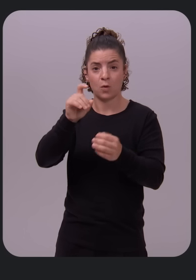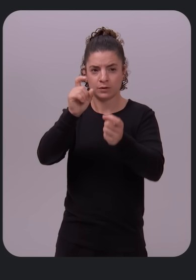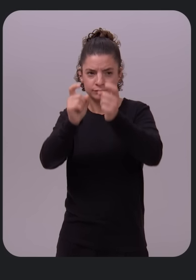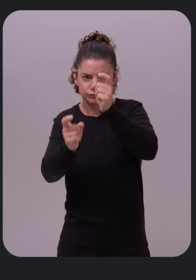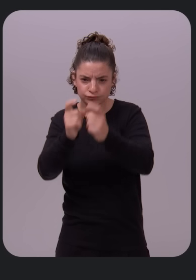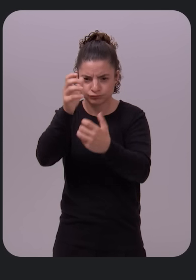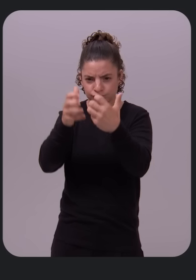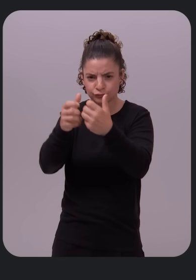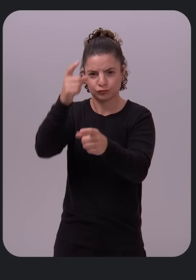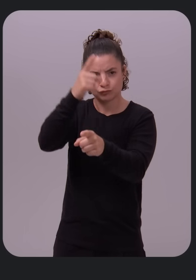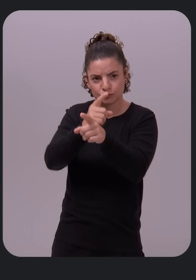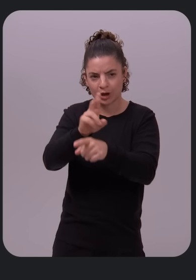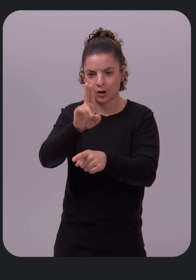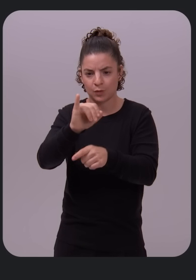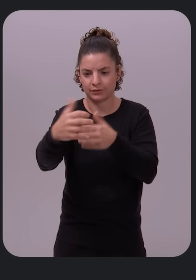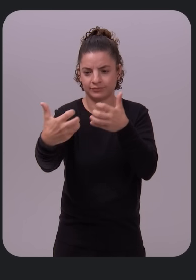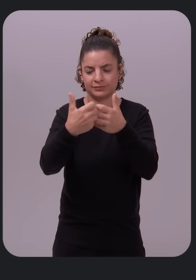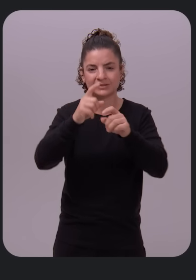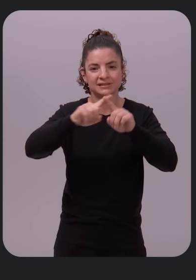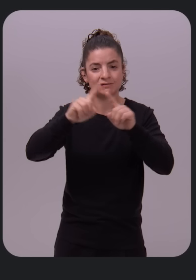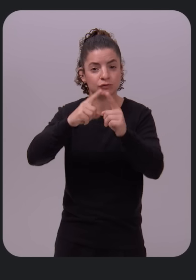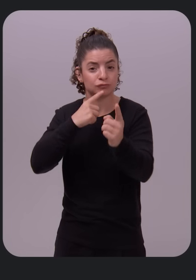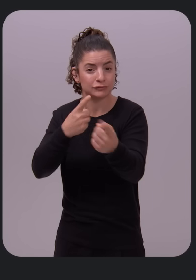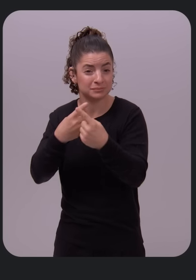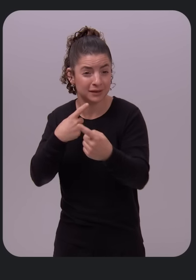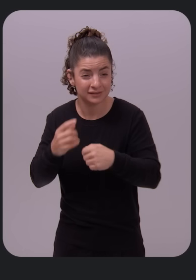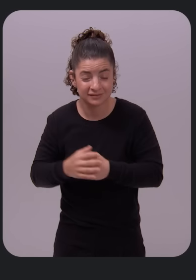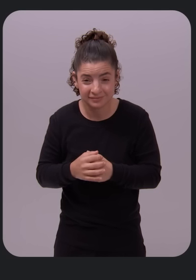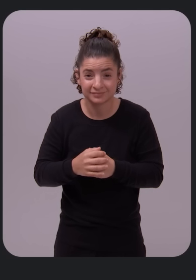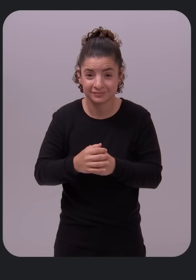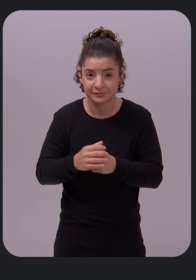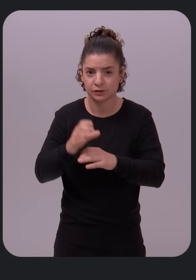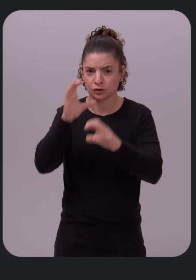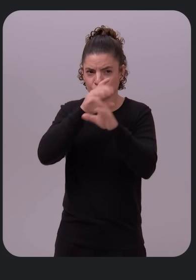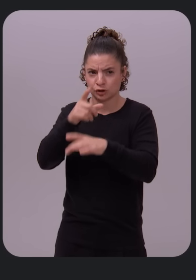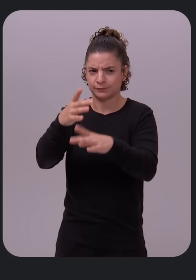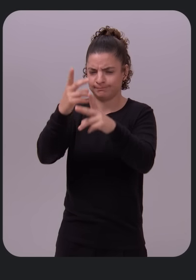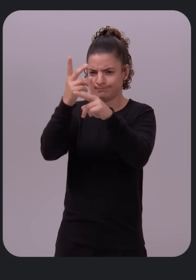the right UI for each response. Search figured out that the best way